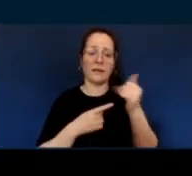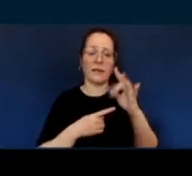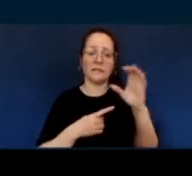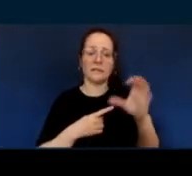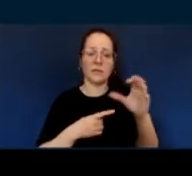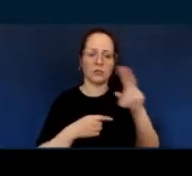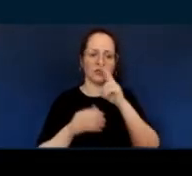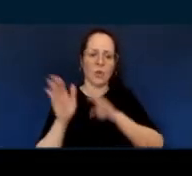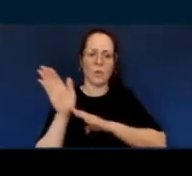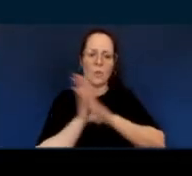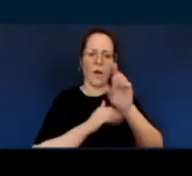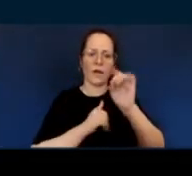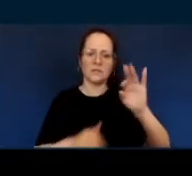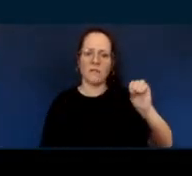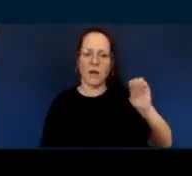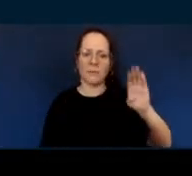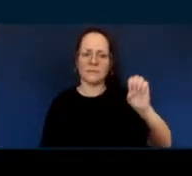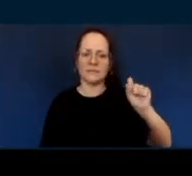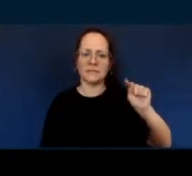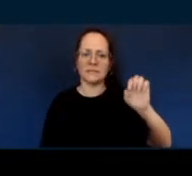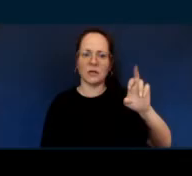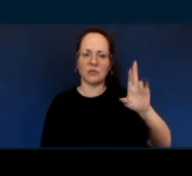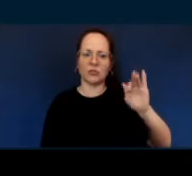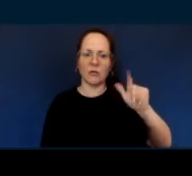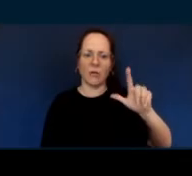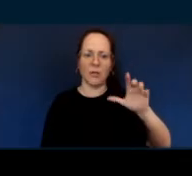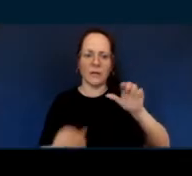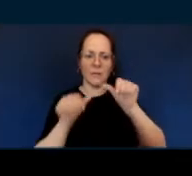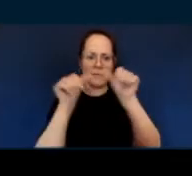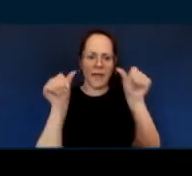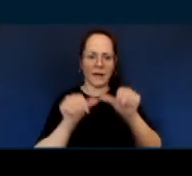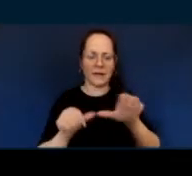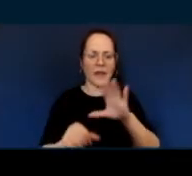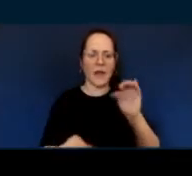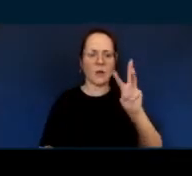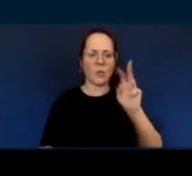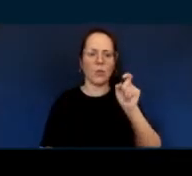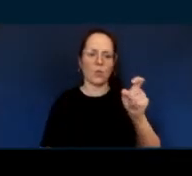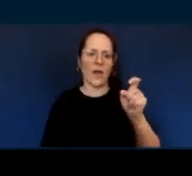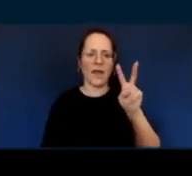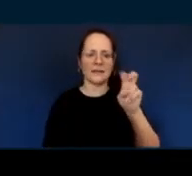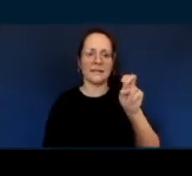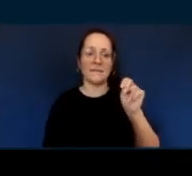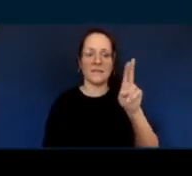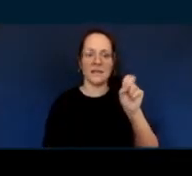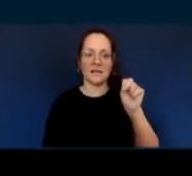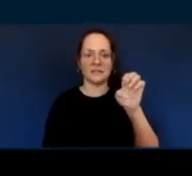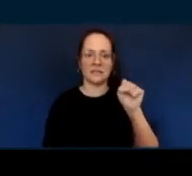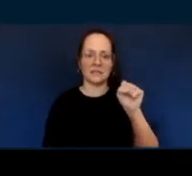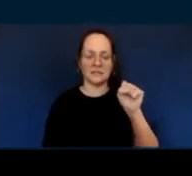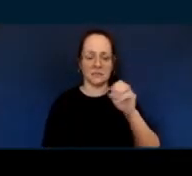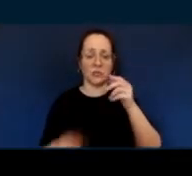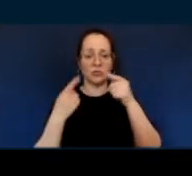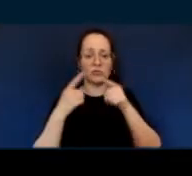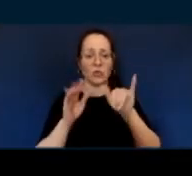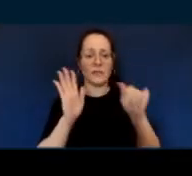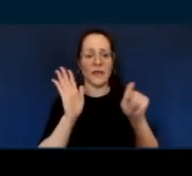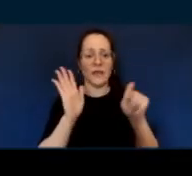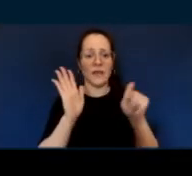ALSO OF THE WAX MODELS ALSO CALLED WAX VENUSS, DURING THE ERA OF ENLIGHTENMENT, IT WOULD